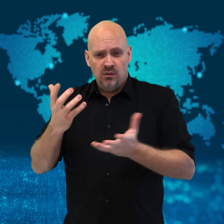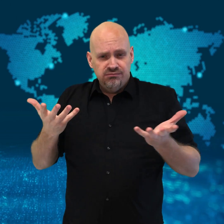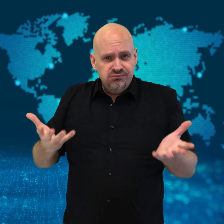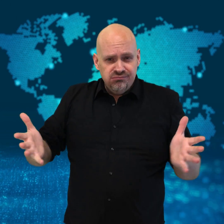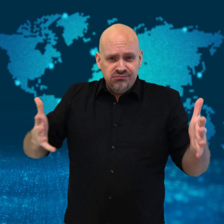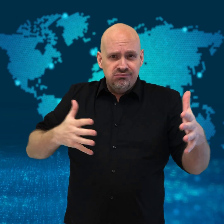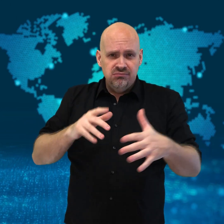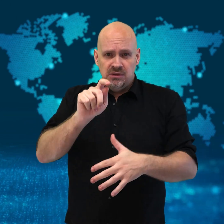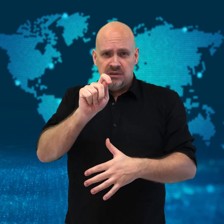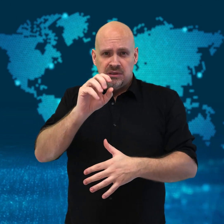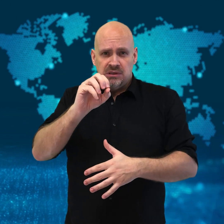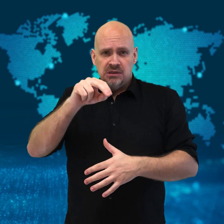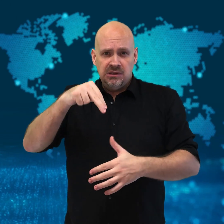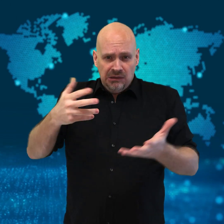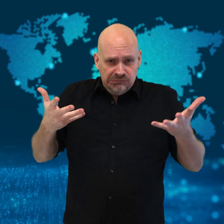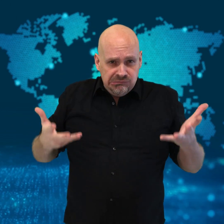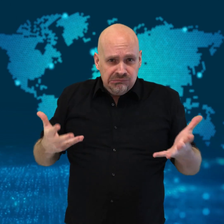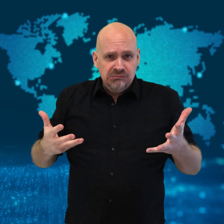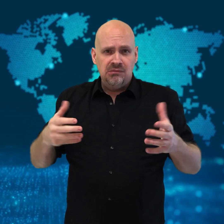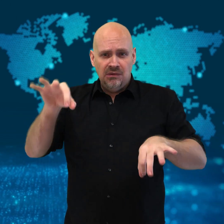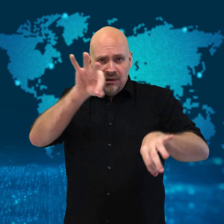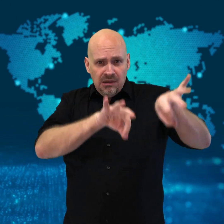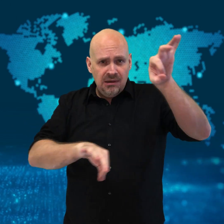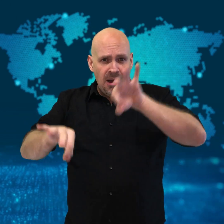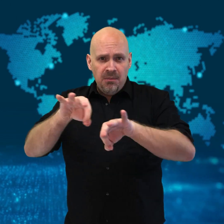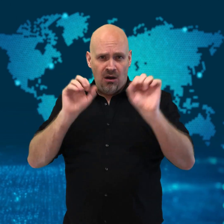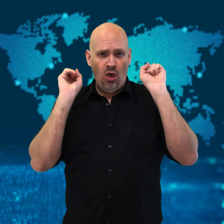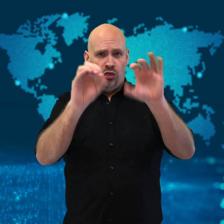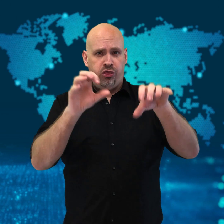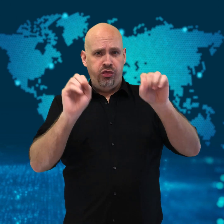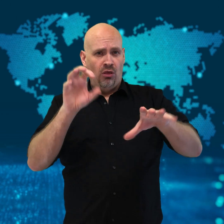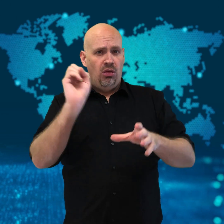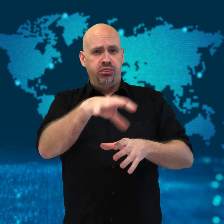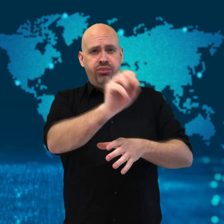When the colored dogs were found,